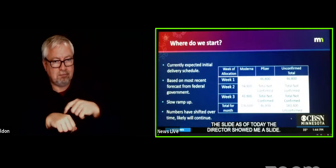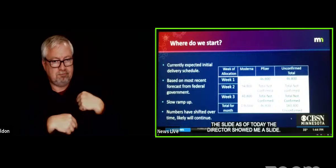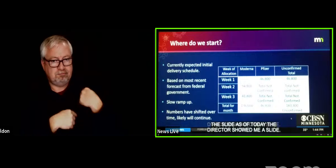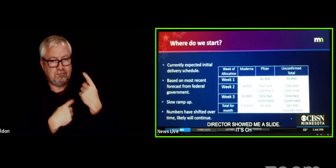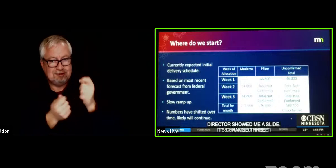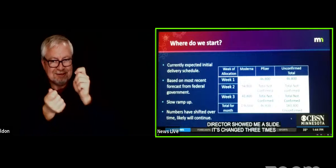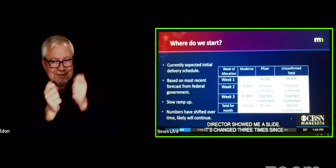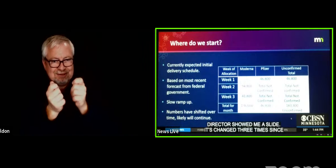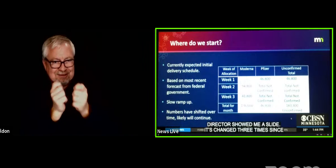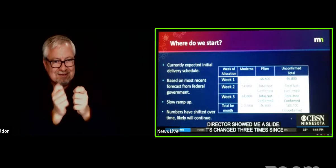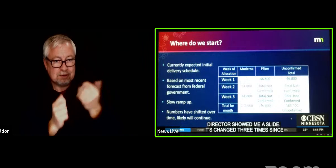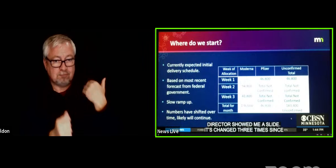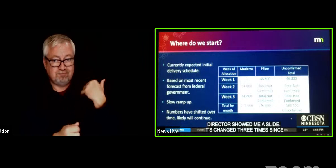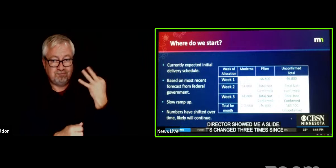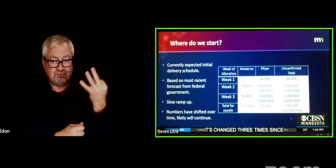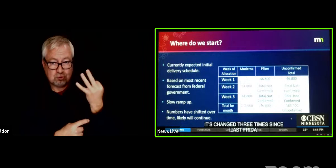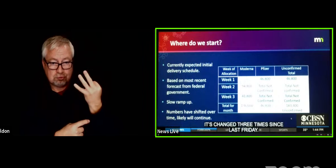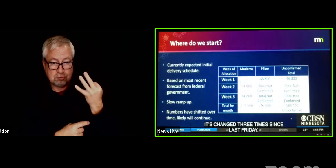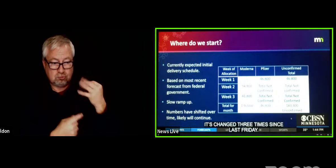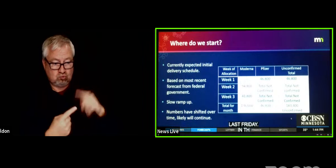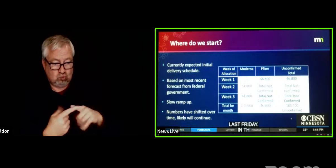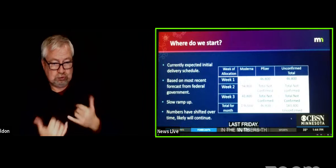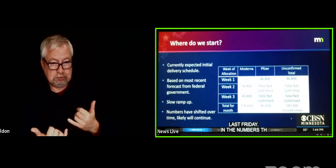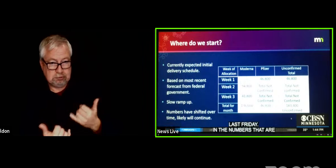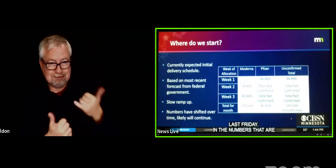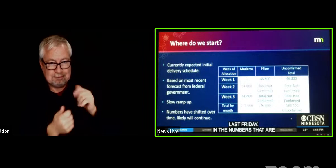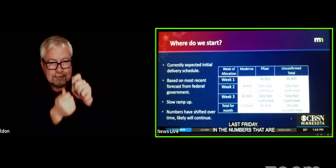AS OF NOW, WEEK ONE, WHICH WE THINK IS NEXT WEEK,